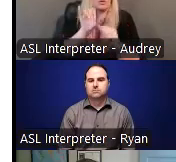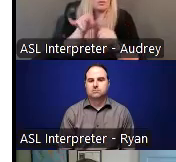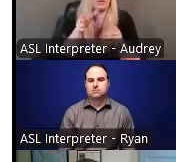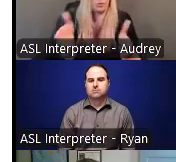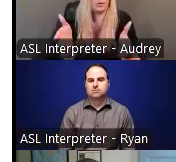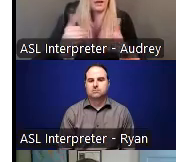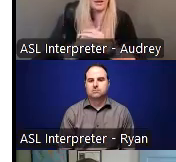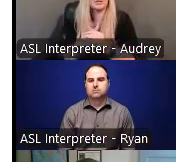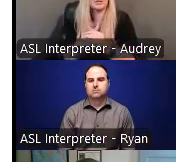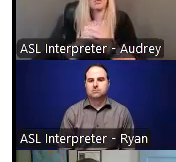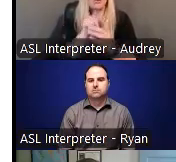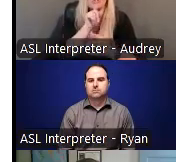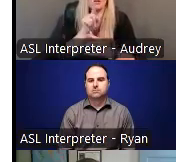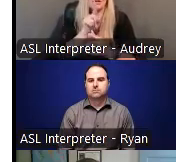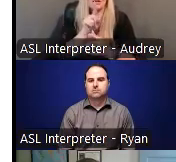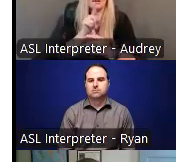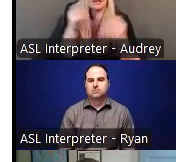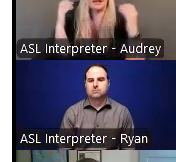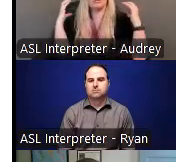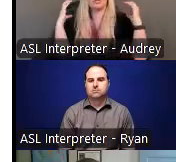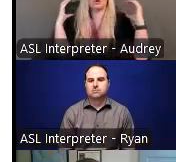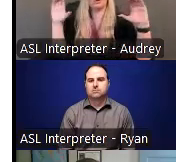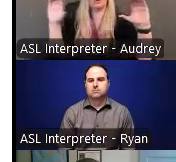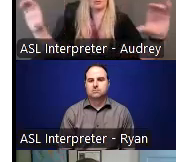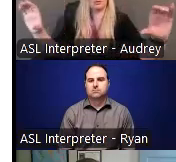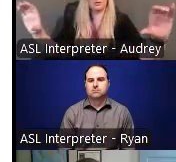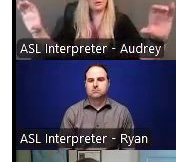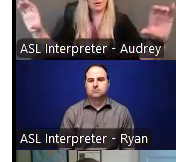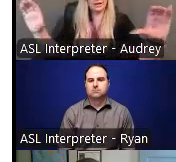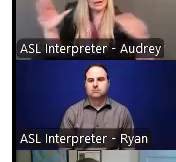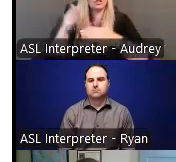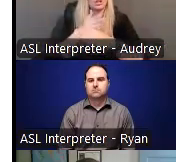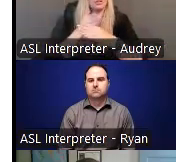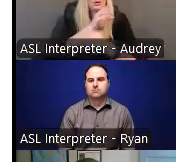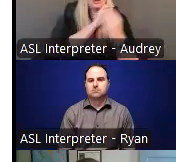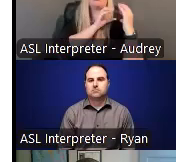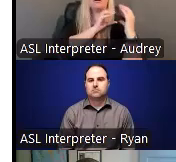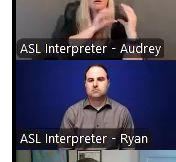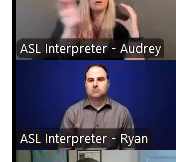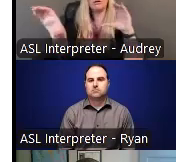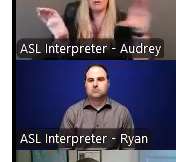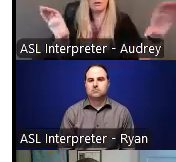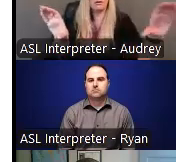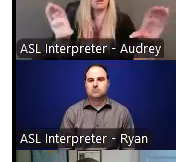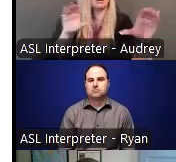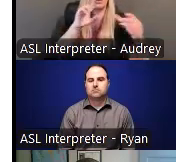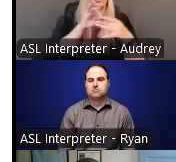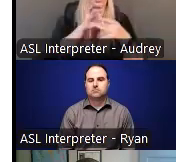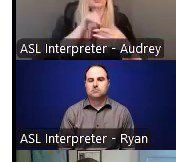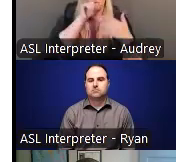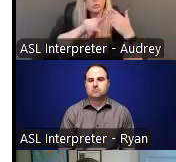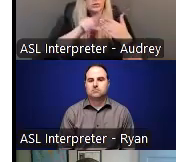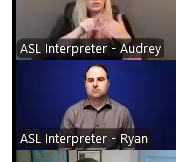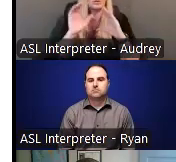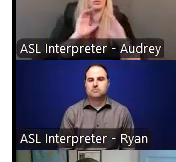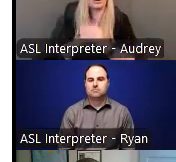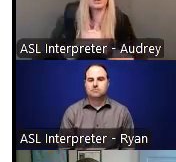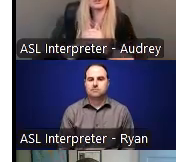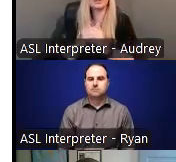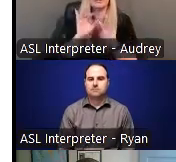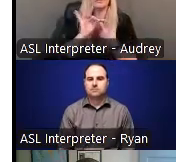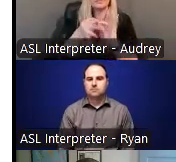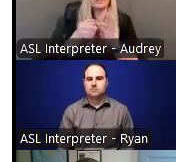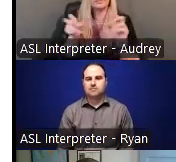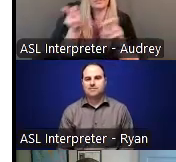bit of the load of research and communication. Amanda St. Dennis: Next slide,